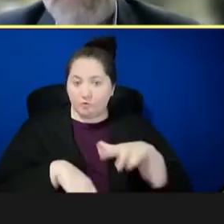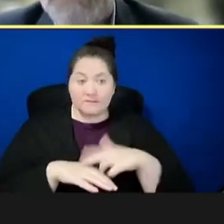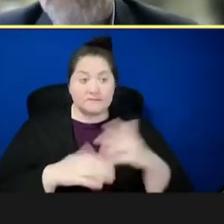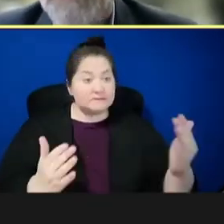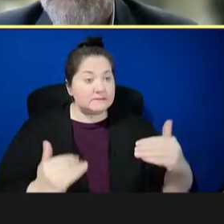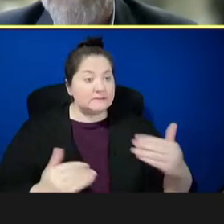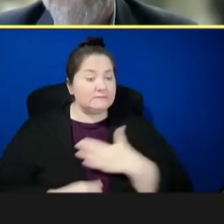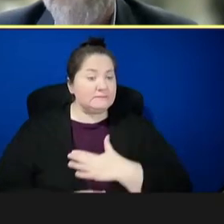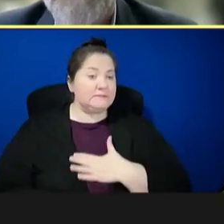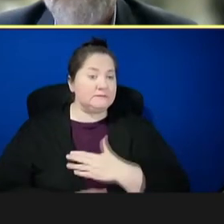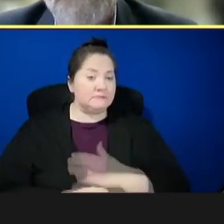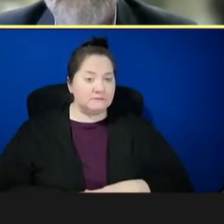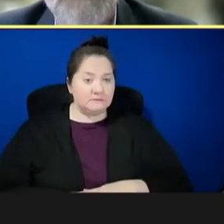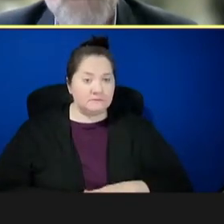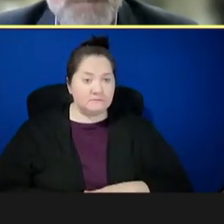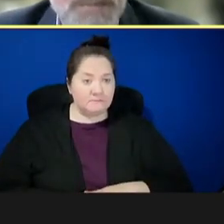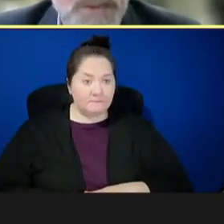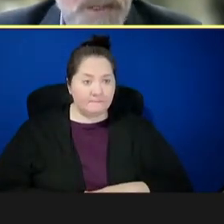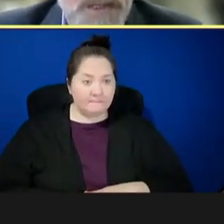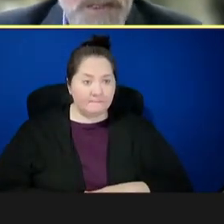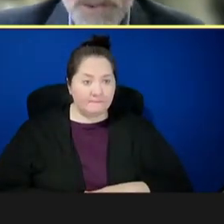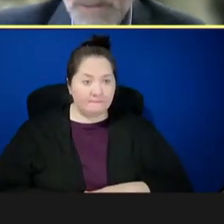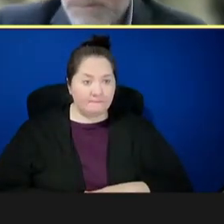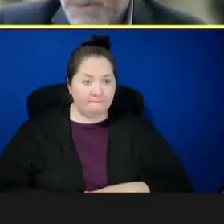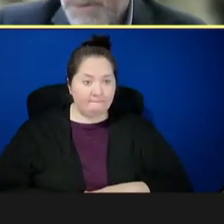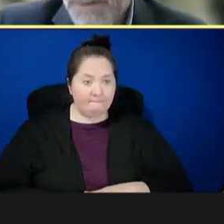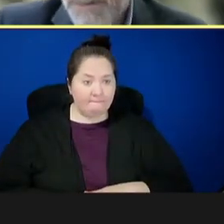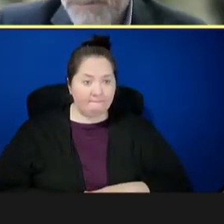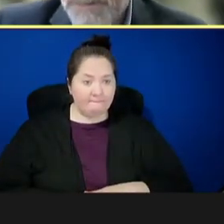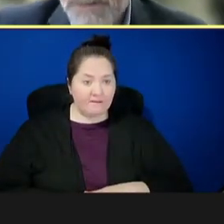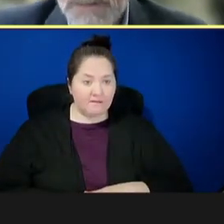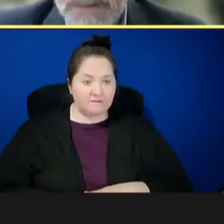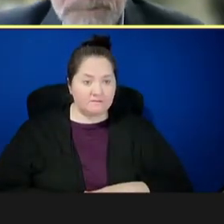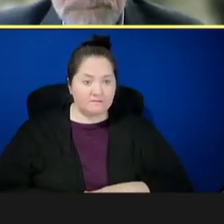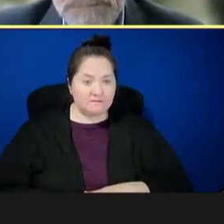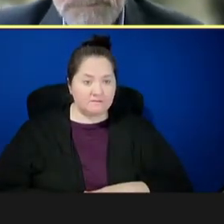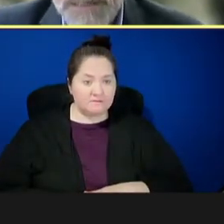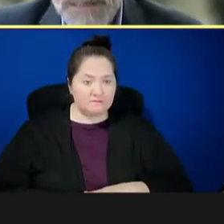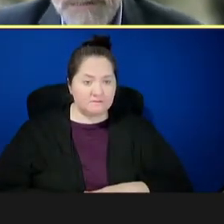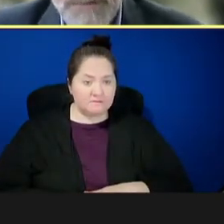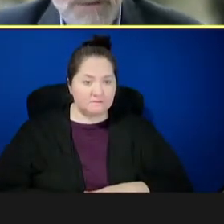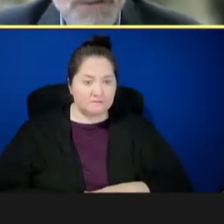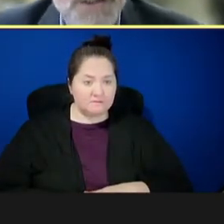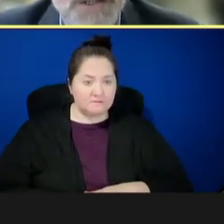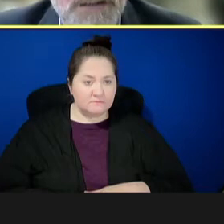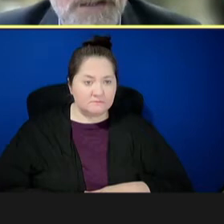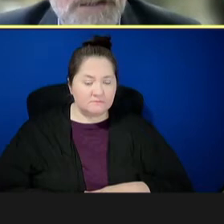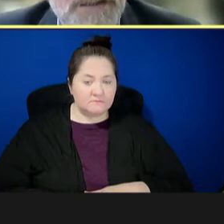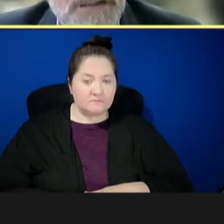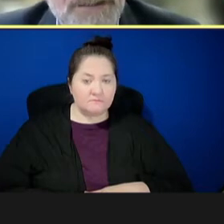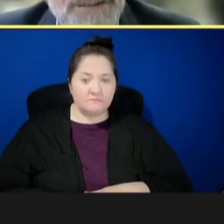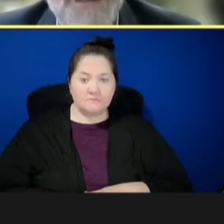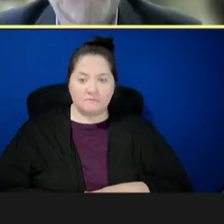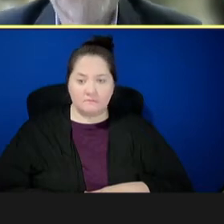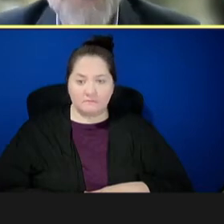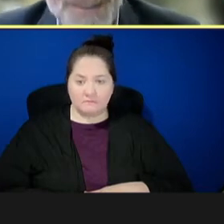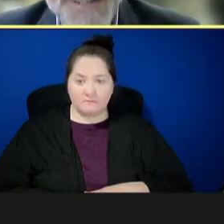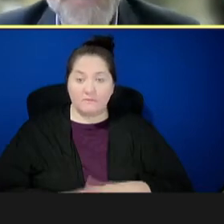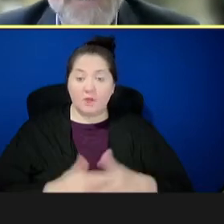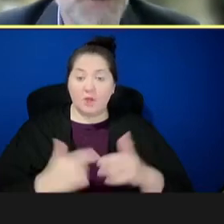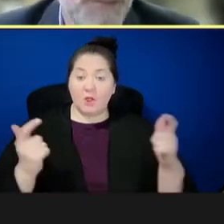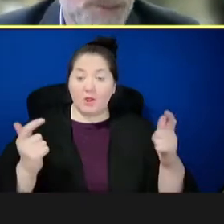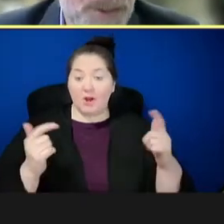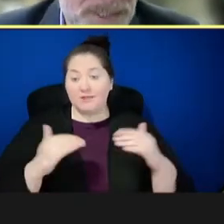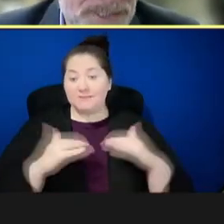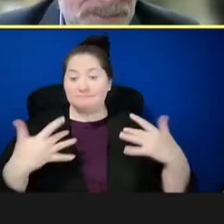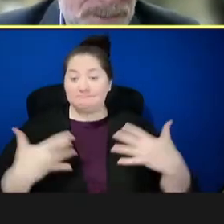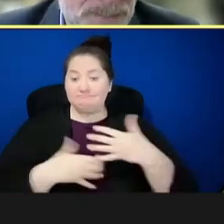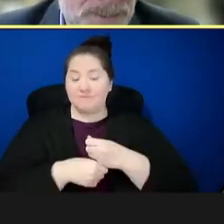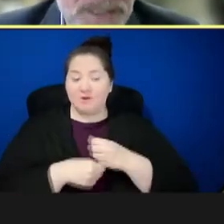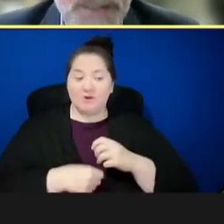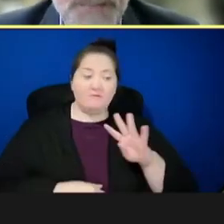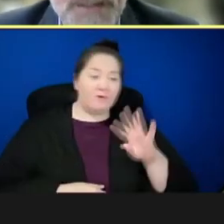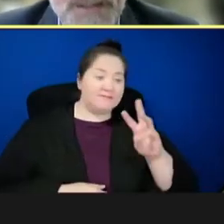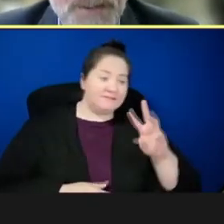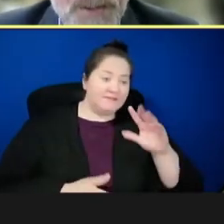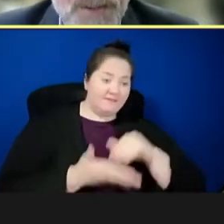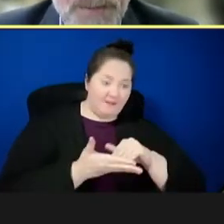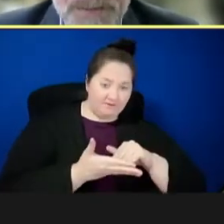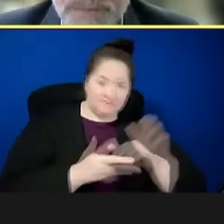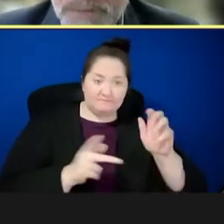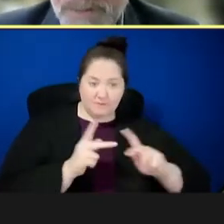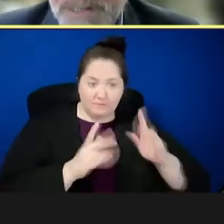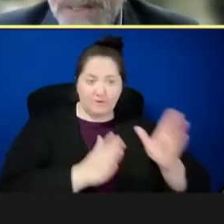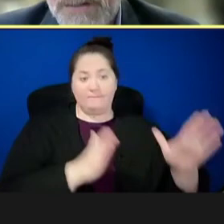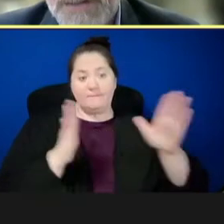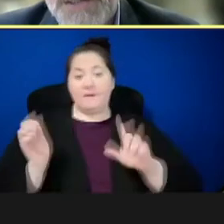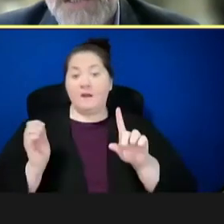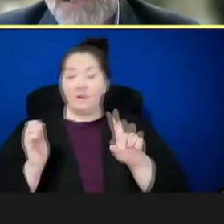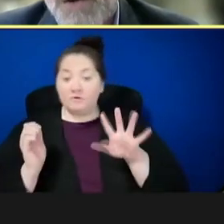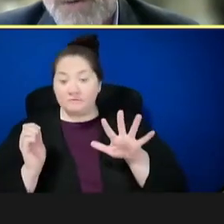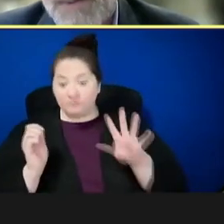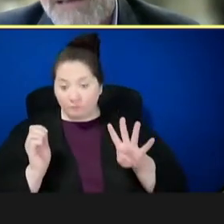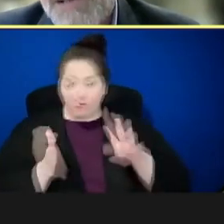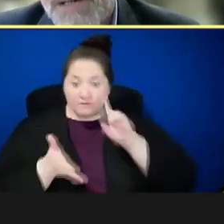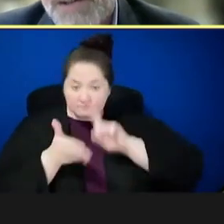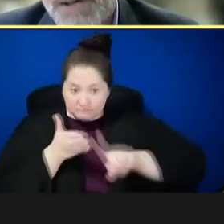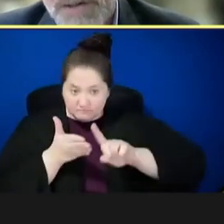please. So, at a very large level summary, 46,000 subjects, 154 investigators, 1,000 internal